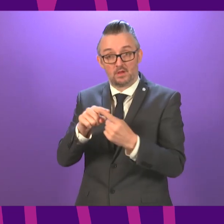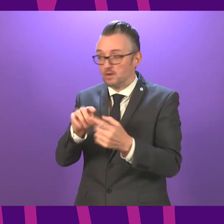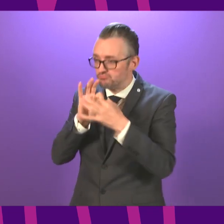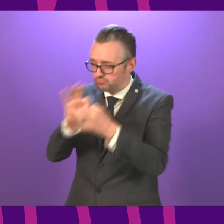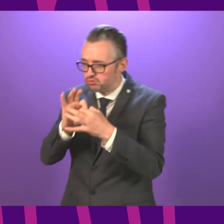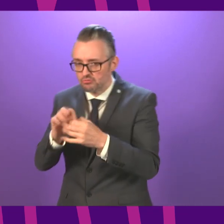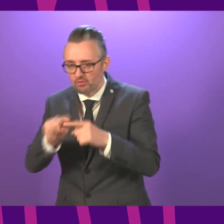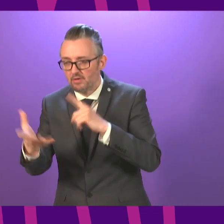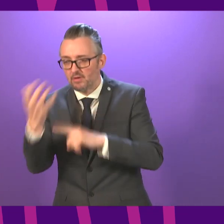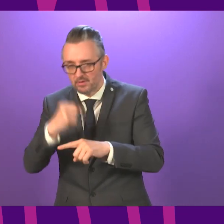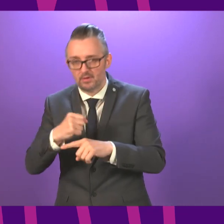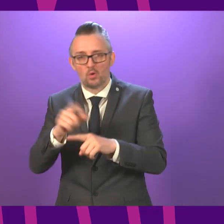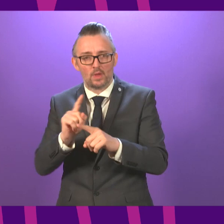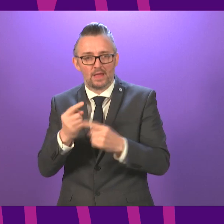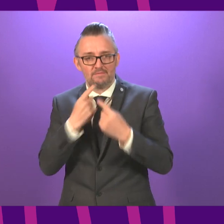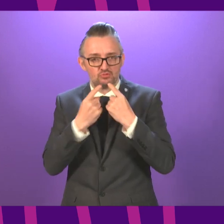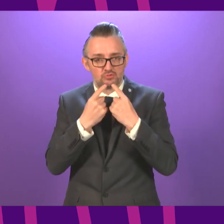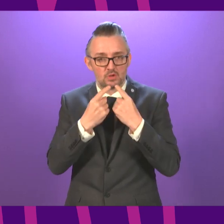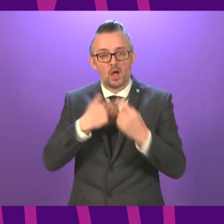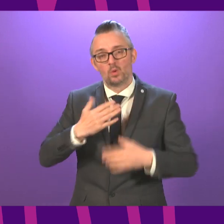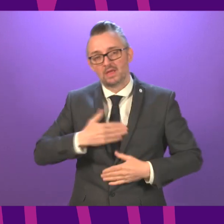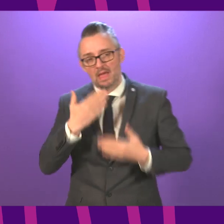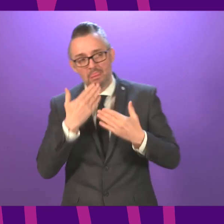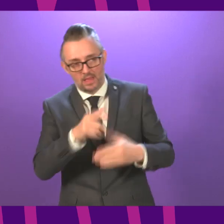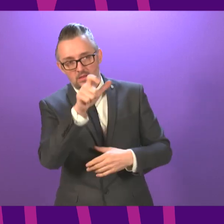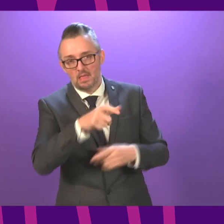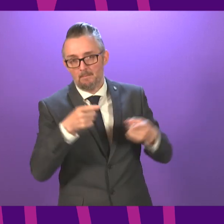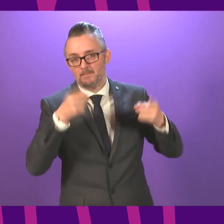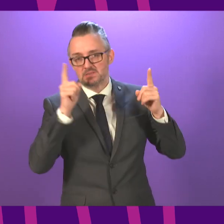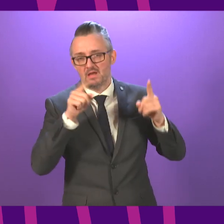I pay tribute to her extraordinary commitment and resilience, given the demands on her.